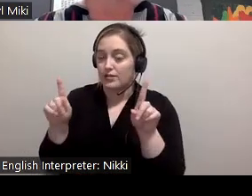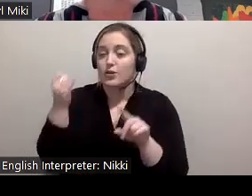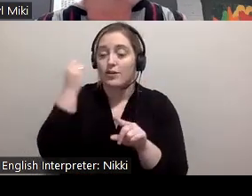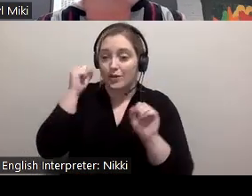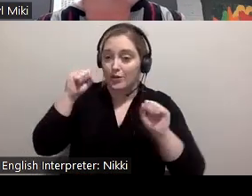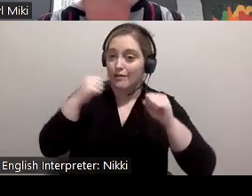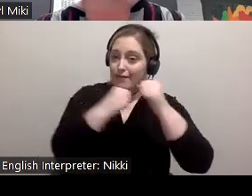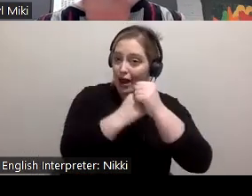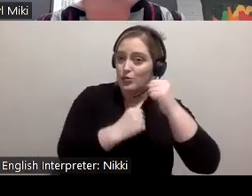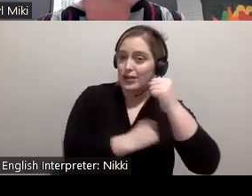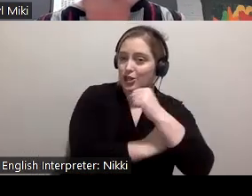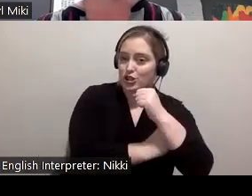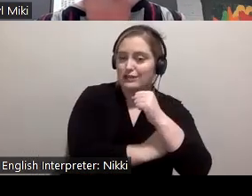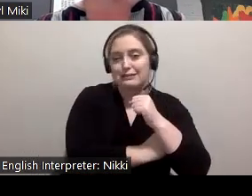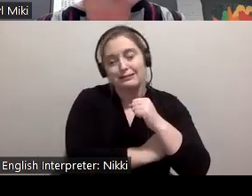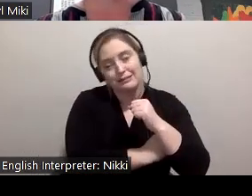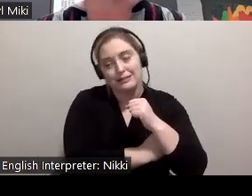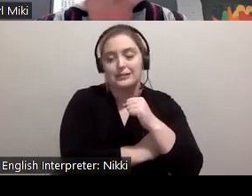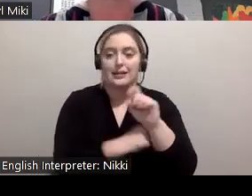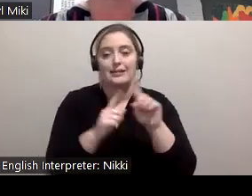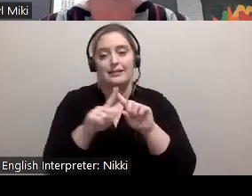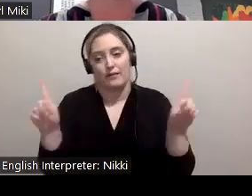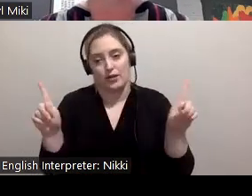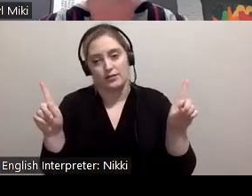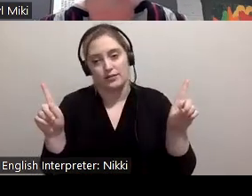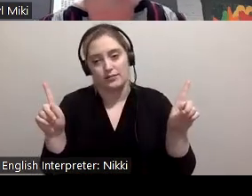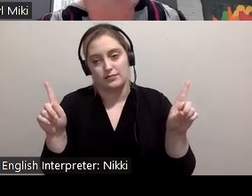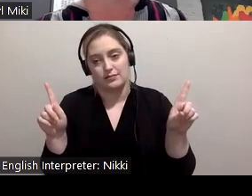though a foundation is a different type of charitable